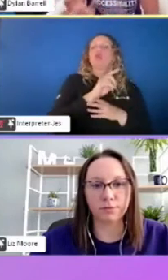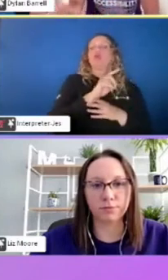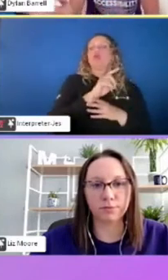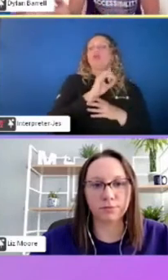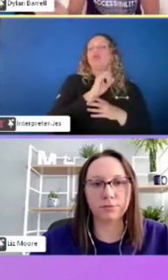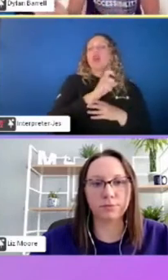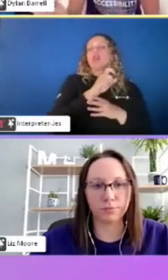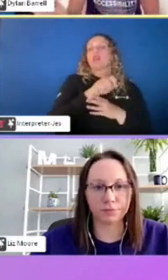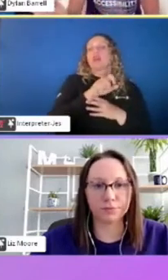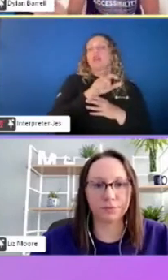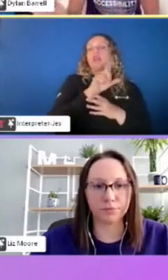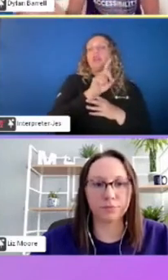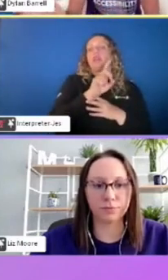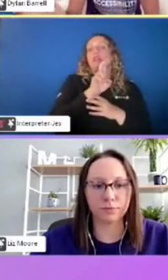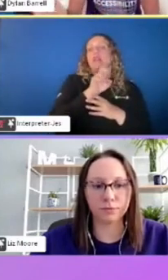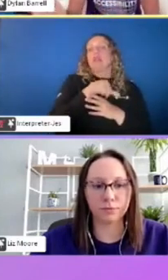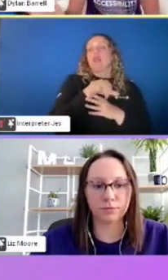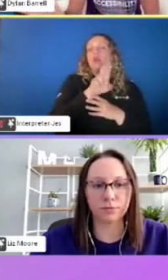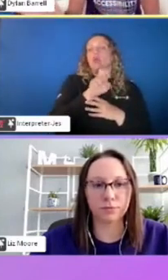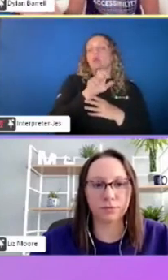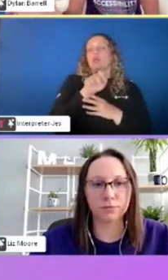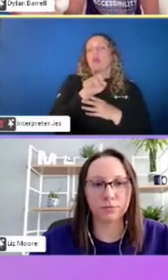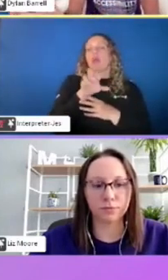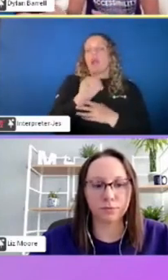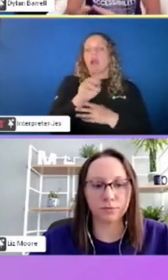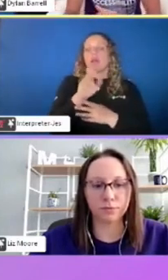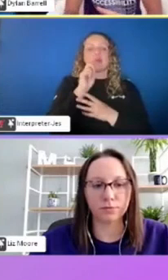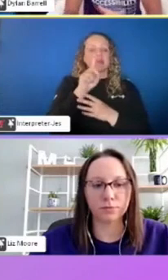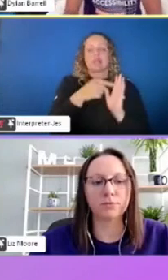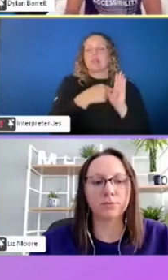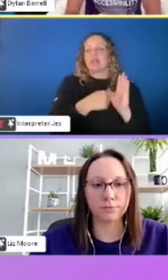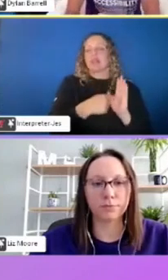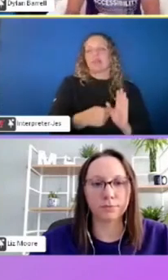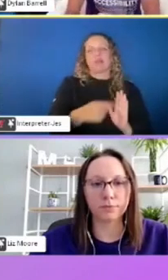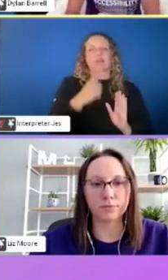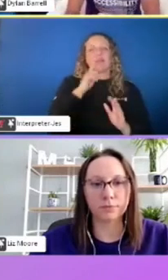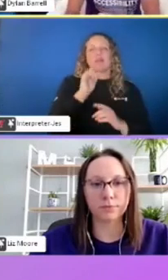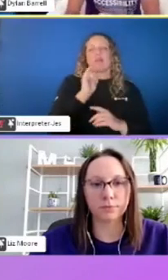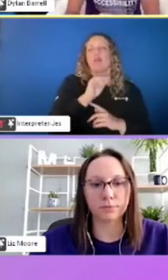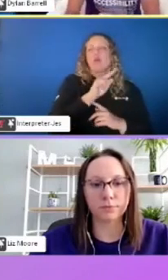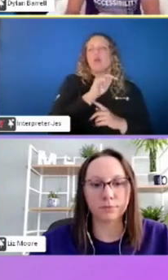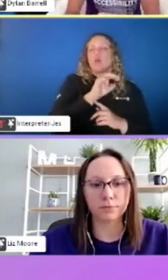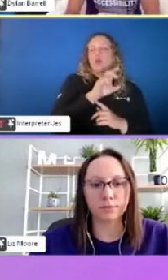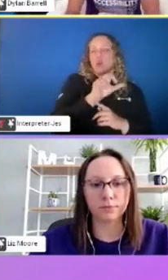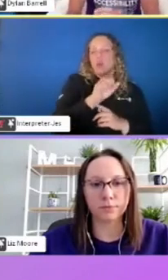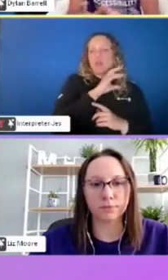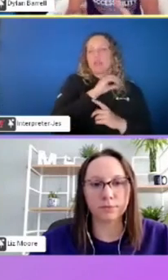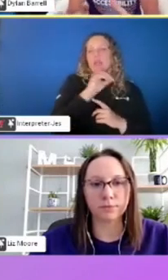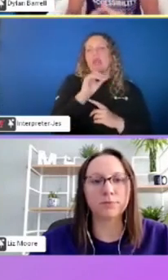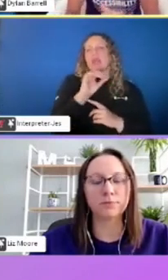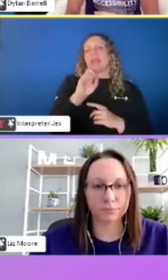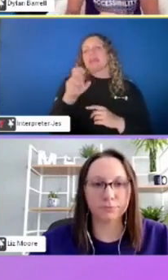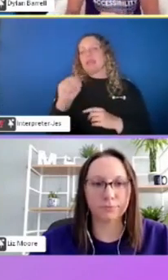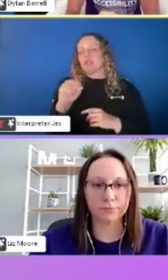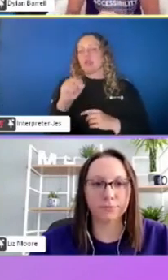you can actually see the full documentation for axe DevTools extension and what it can and cannot do. And I suggest that you do that